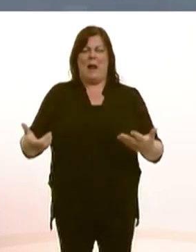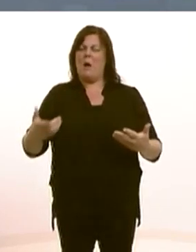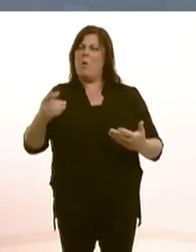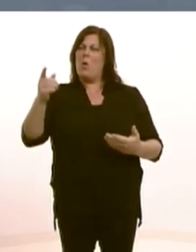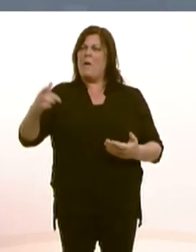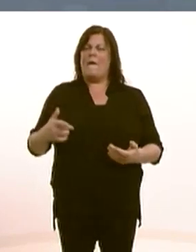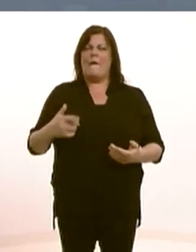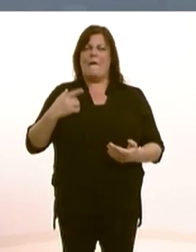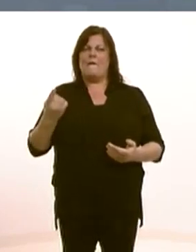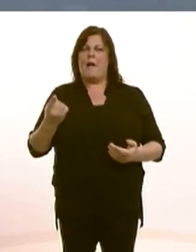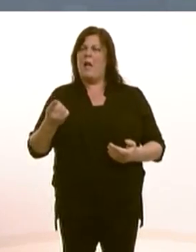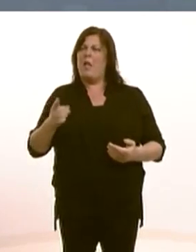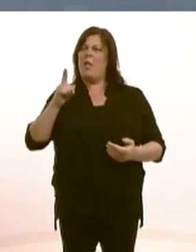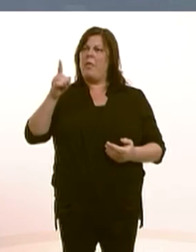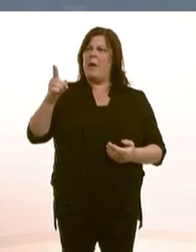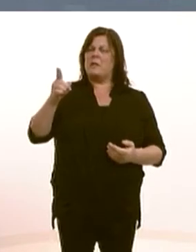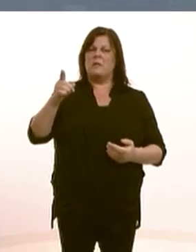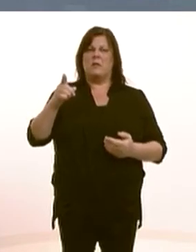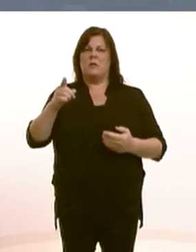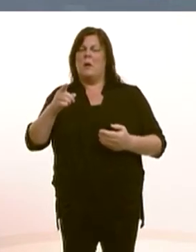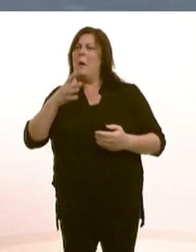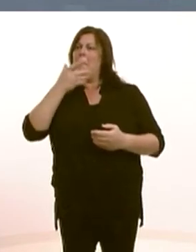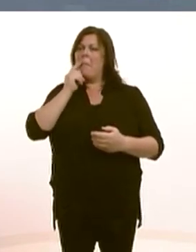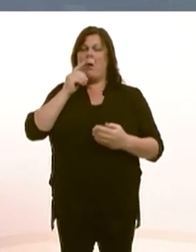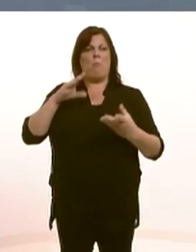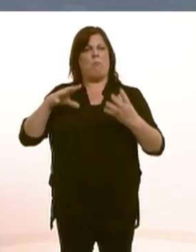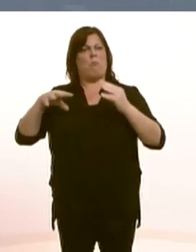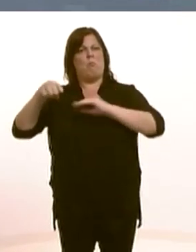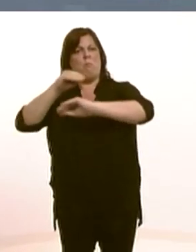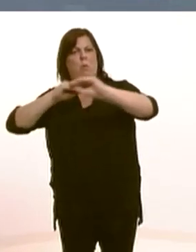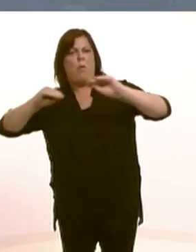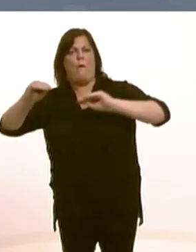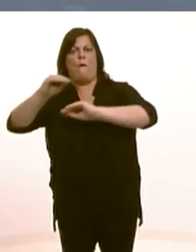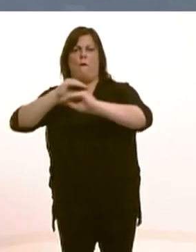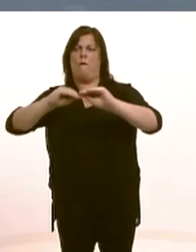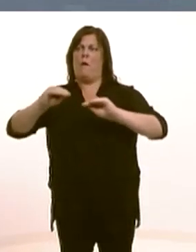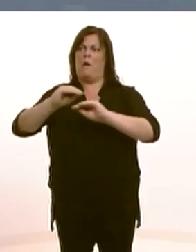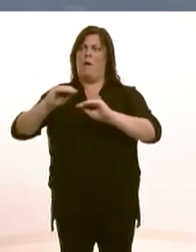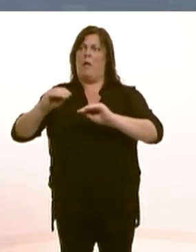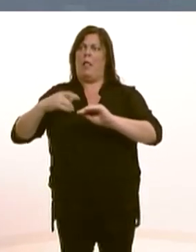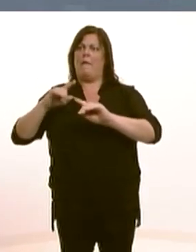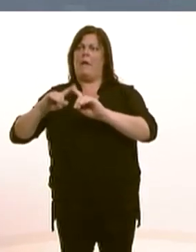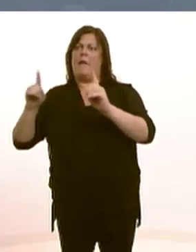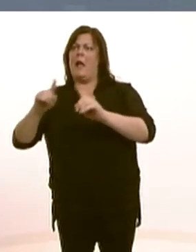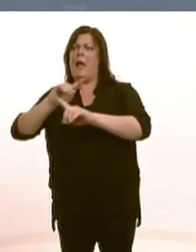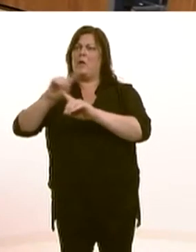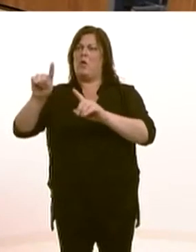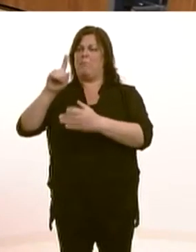a red line for the Welsh Government, and merely goods and services are the points that you are promoting?